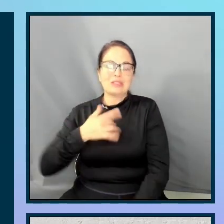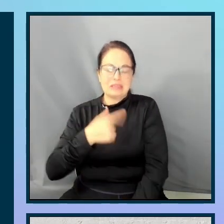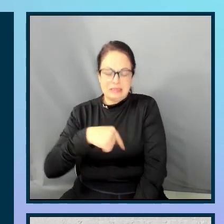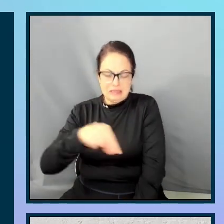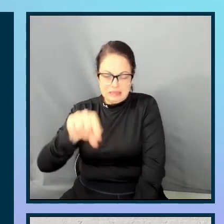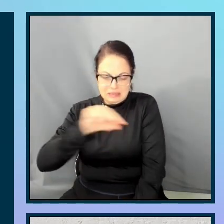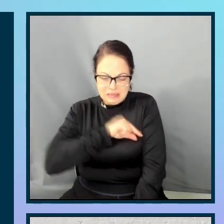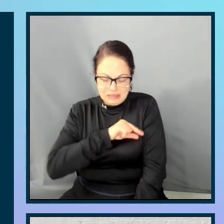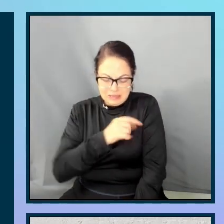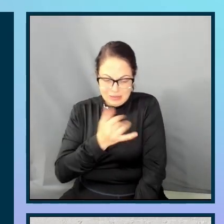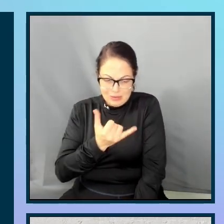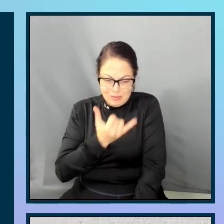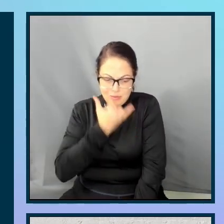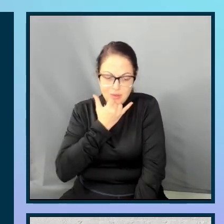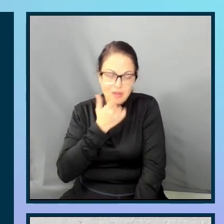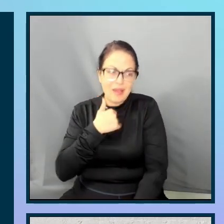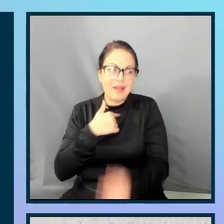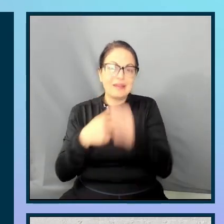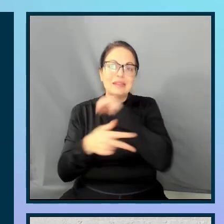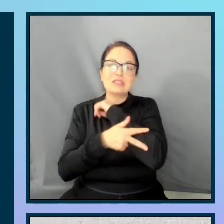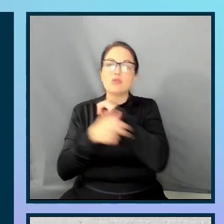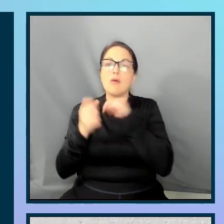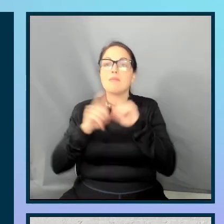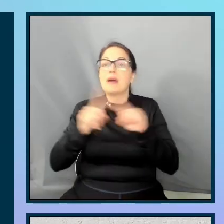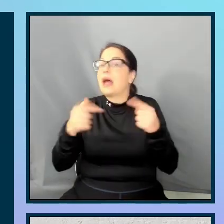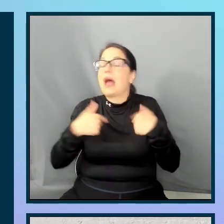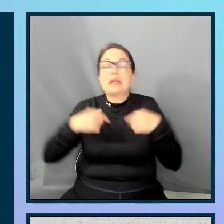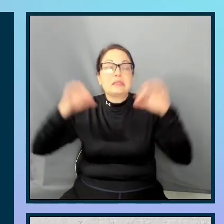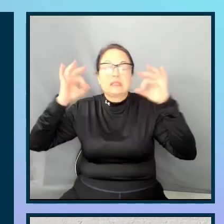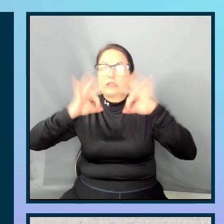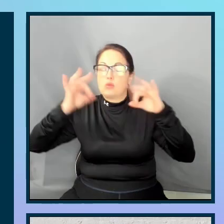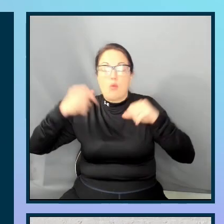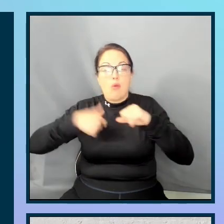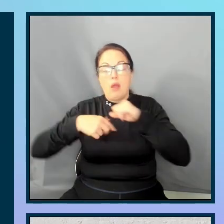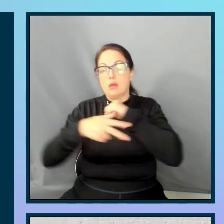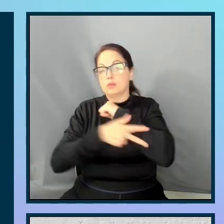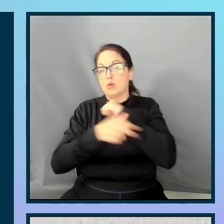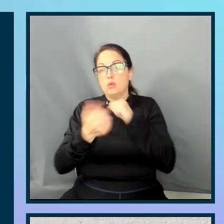I had stolen, but I hadn't known any better. It was an accident.